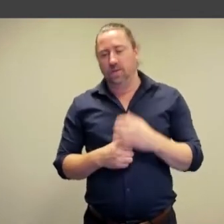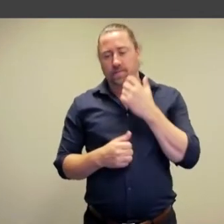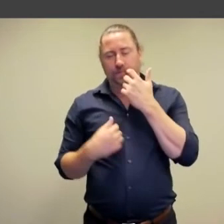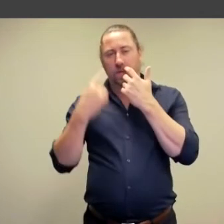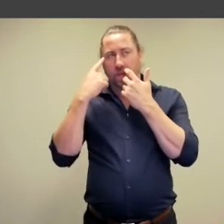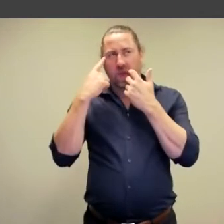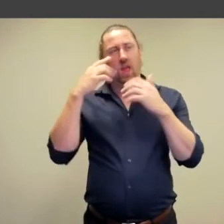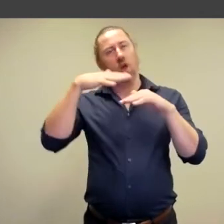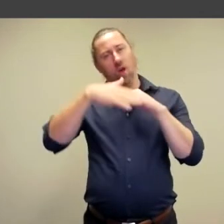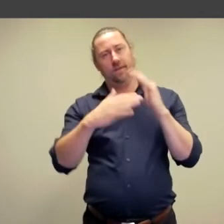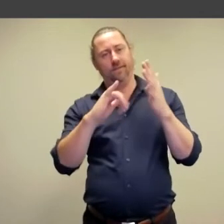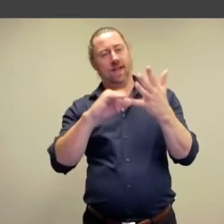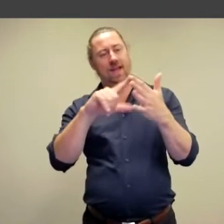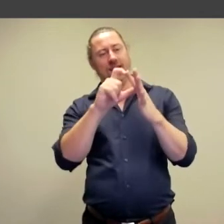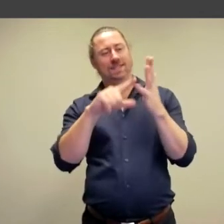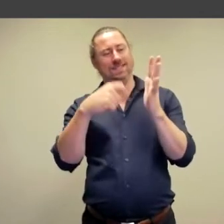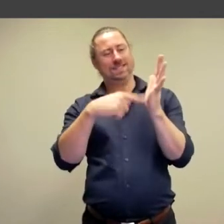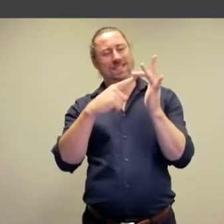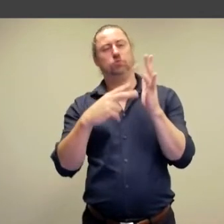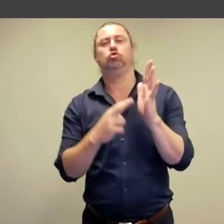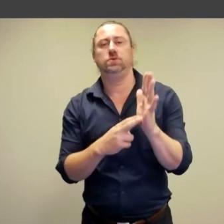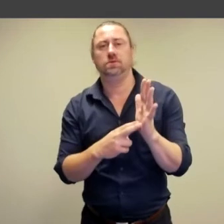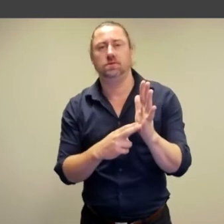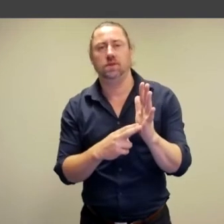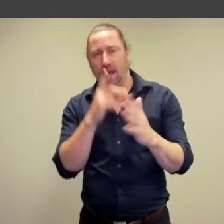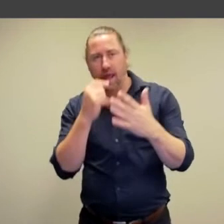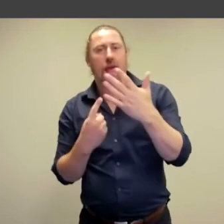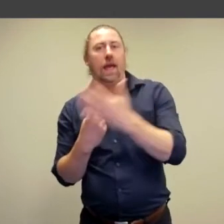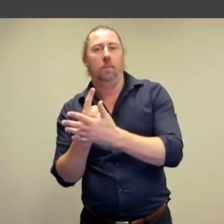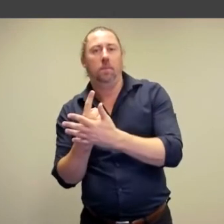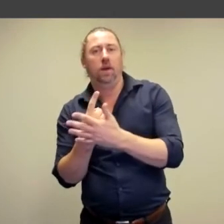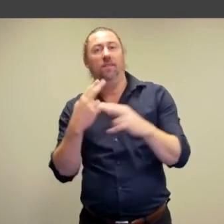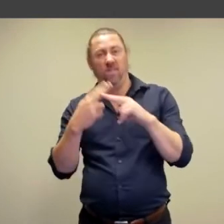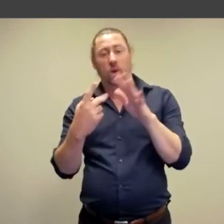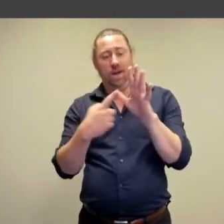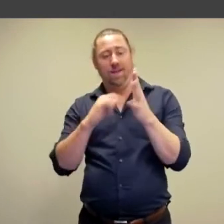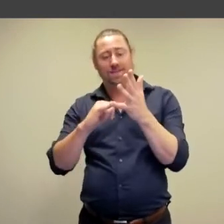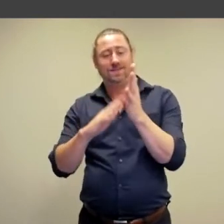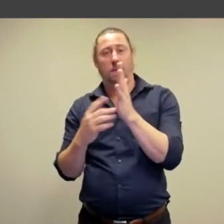of seduction